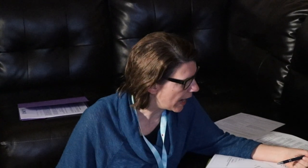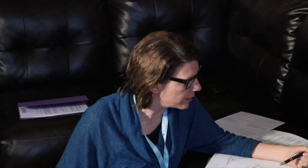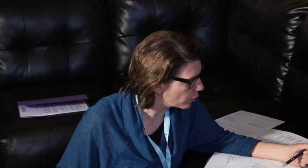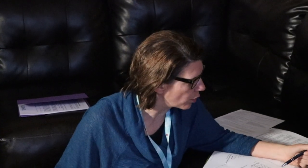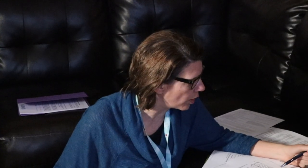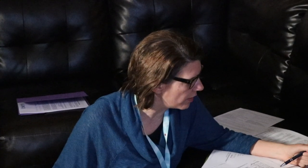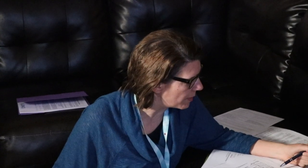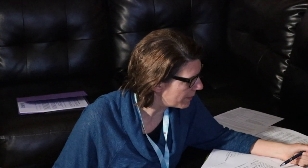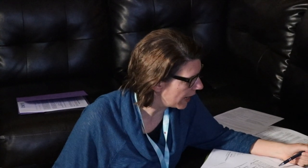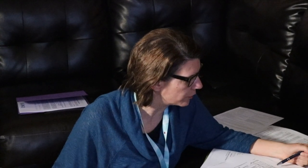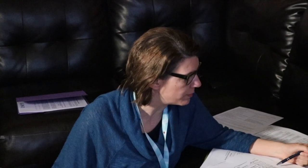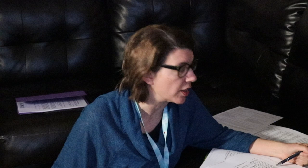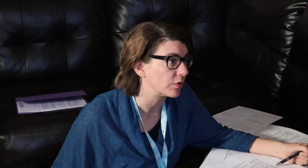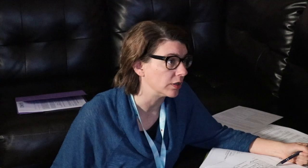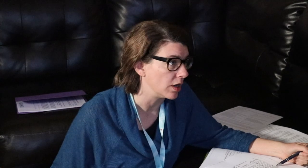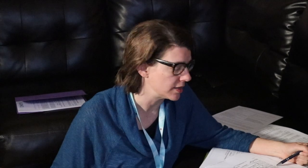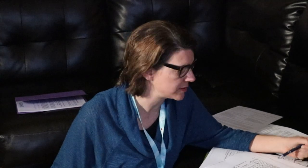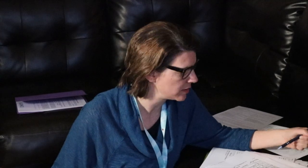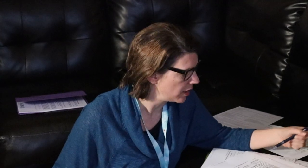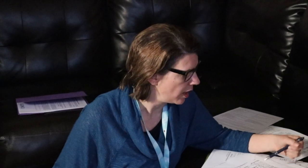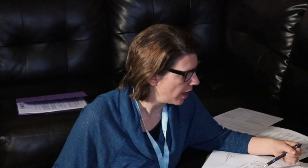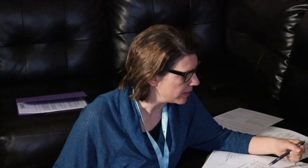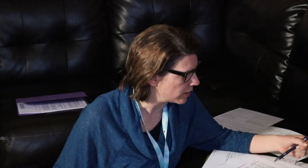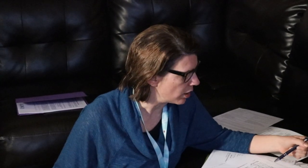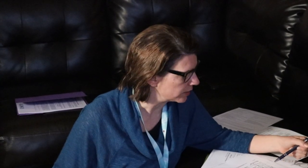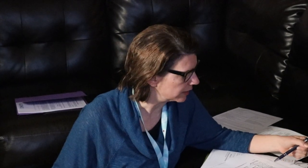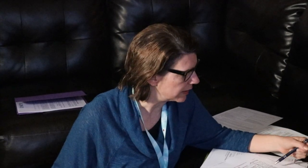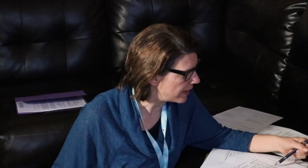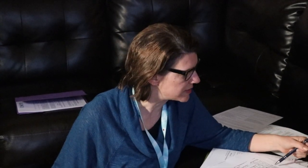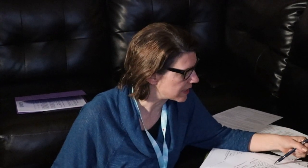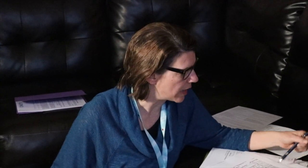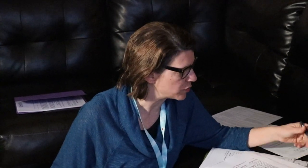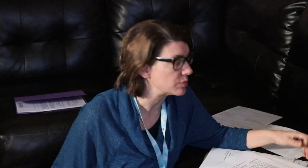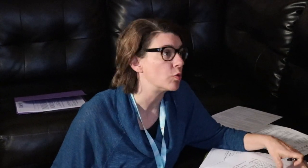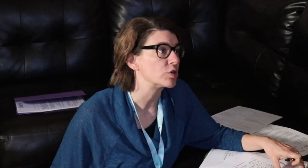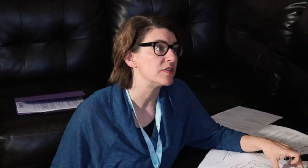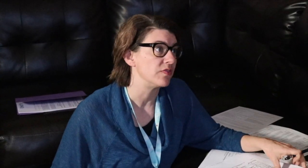more of a mild to moderate loss, and then on the left side was more severe to